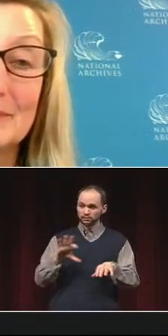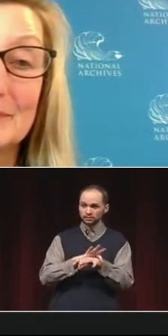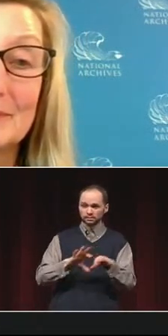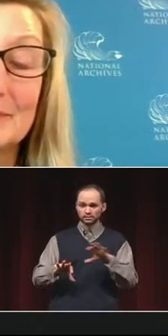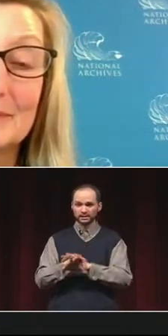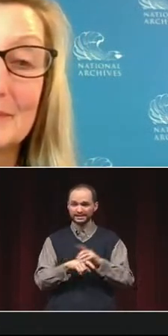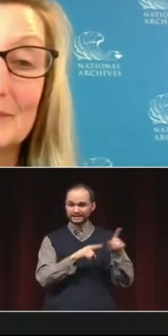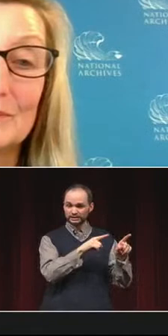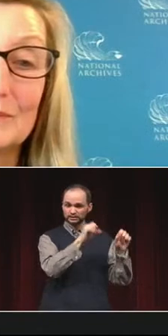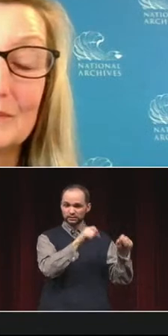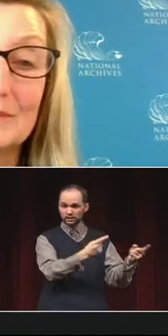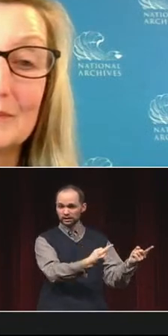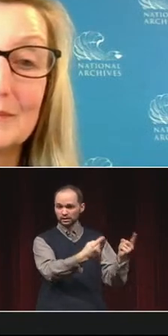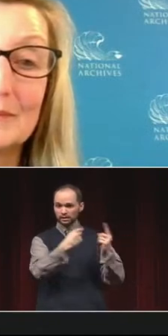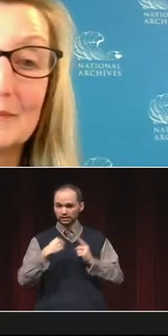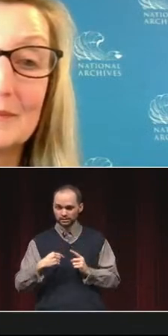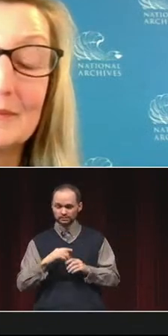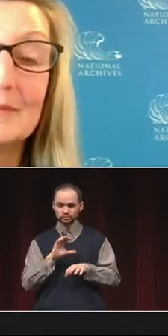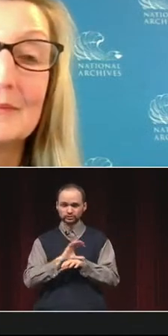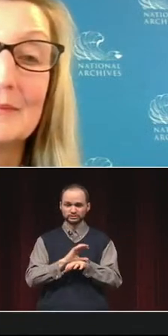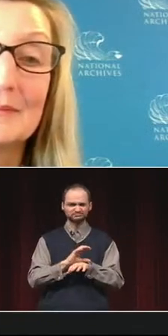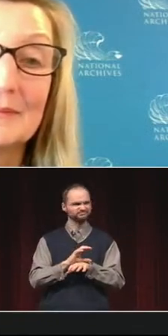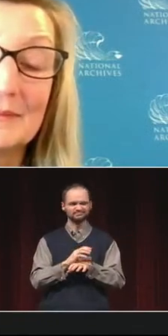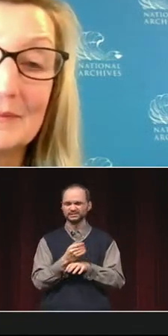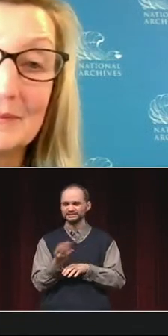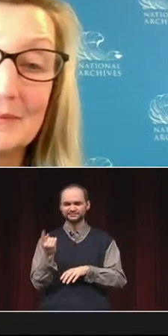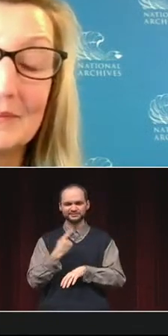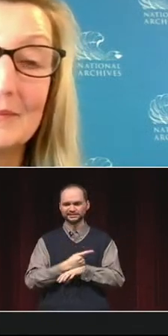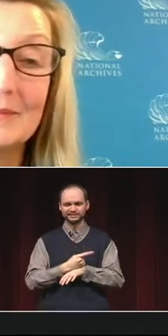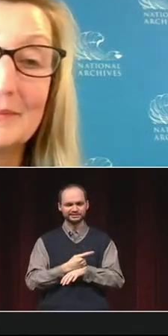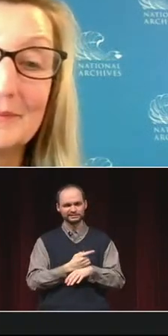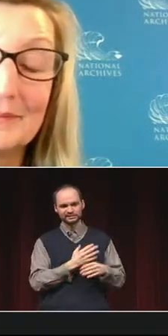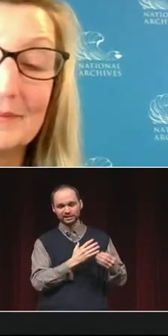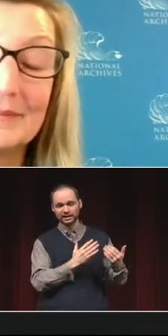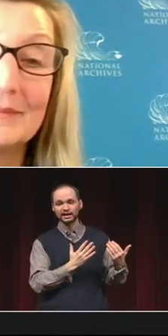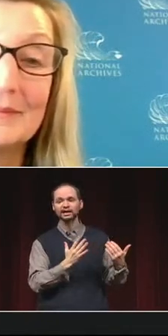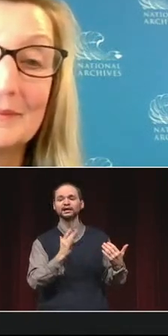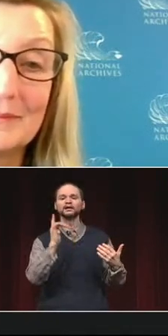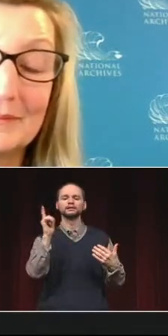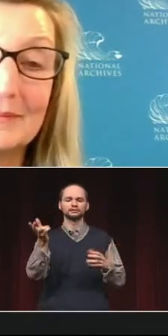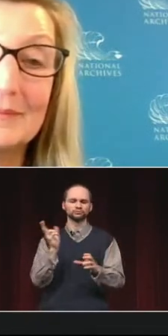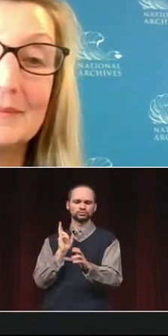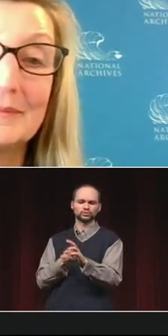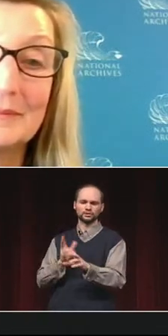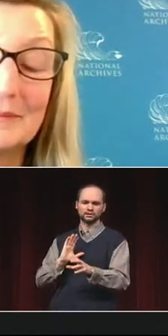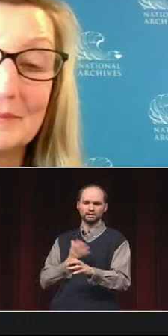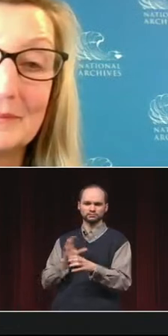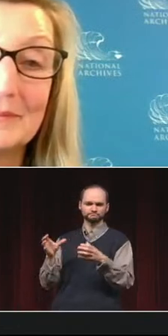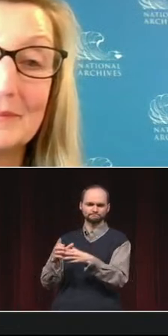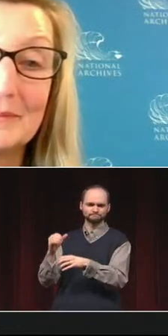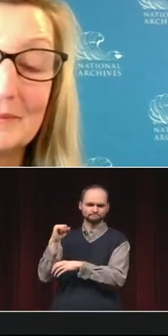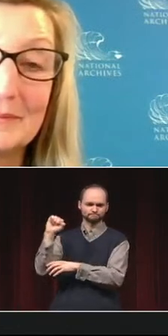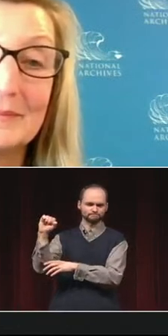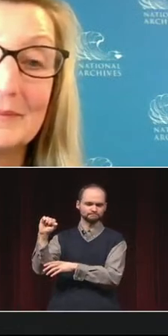the church for several days. And then joined the process to continue the Montgomery